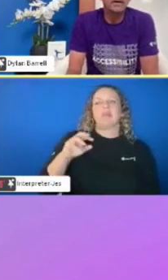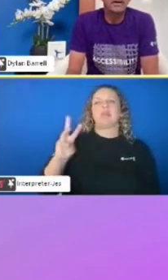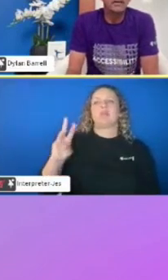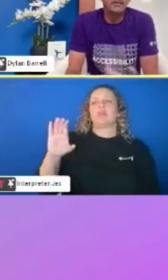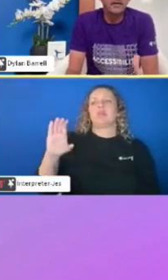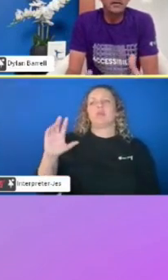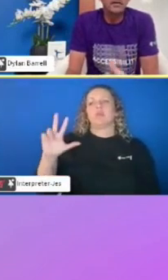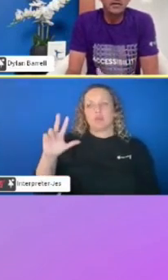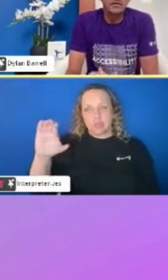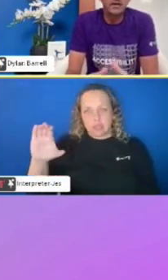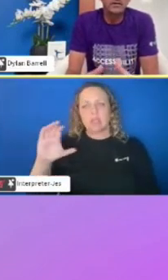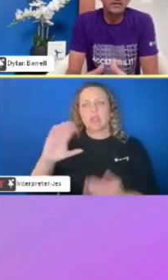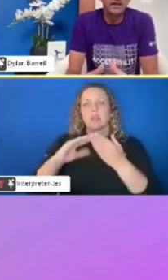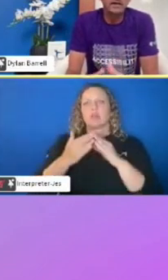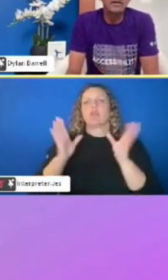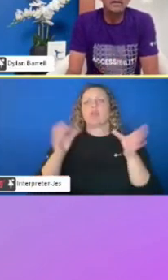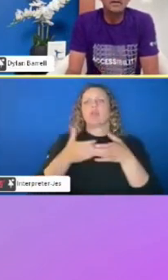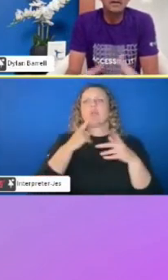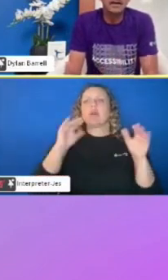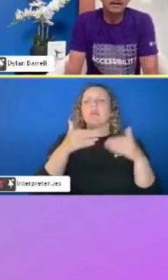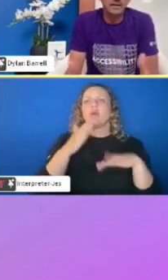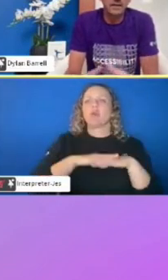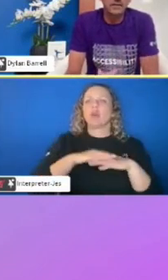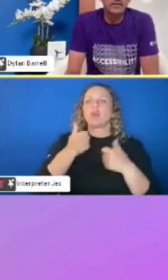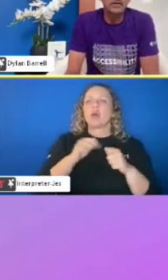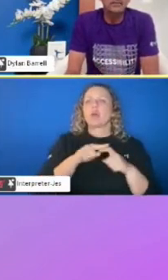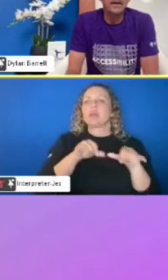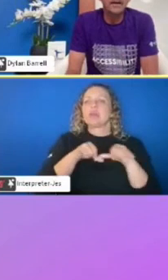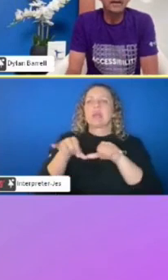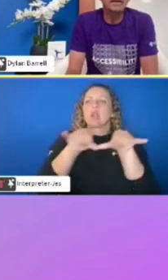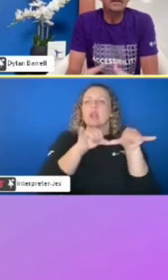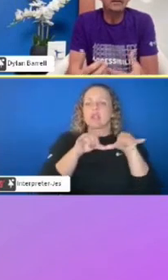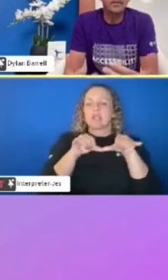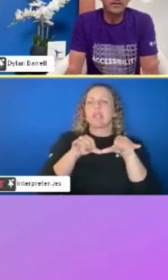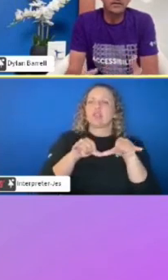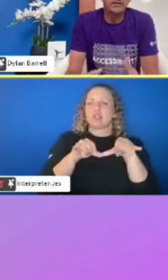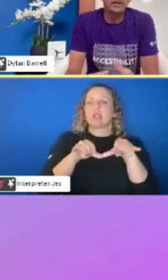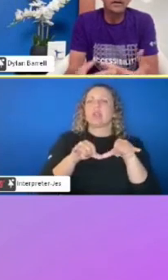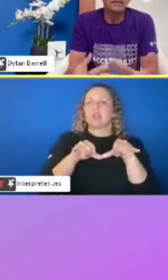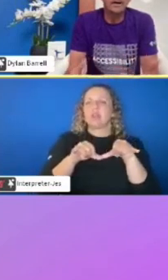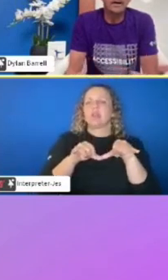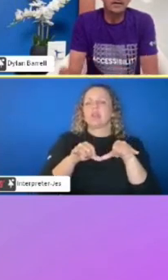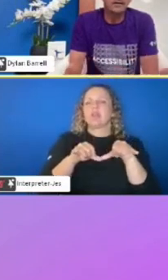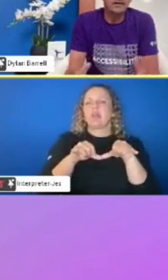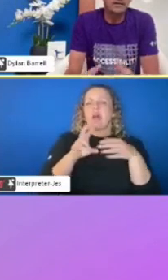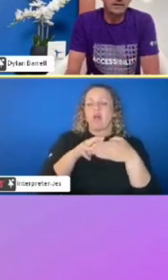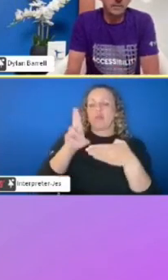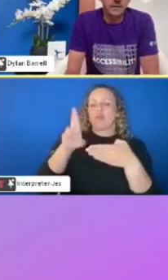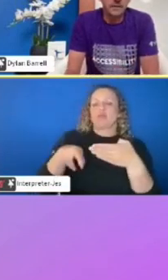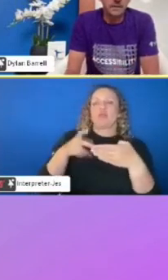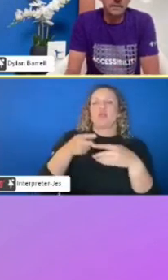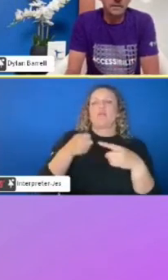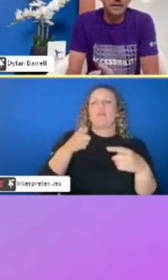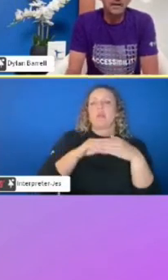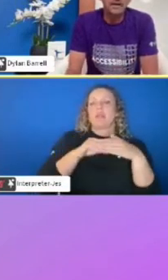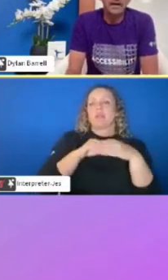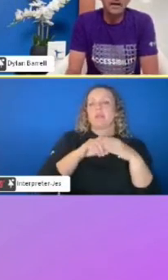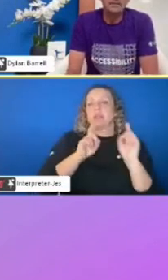that is focused on trying to get standardization in the results that come out of accessibility testing.